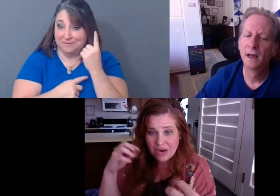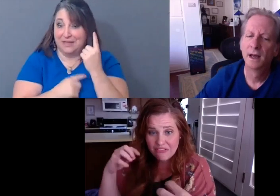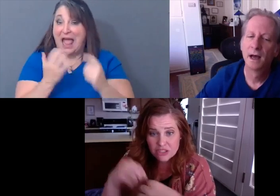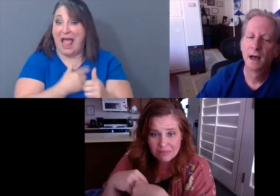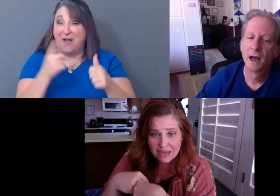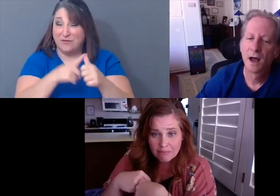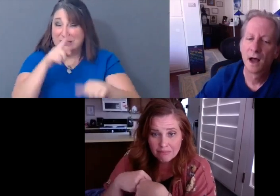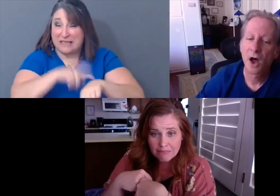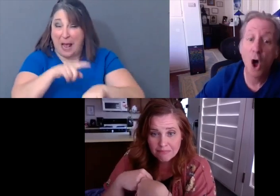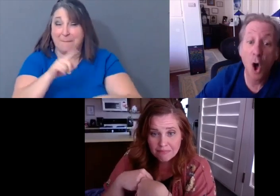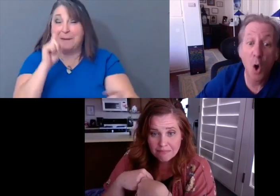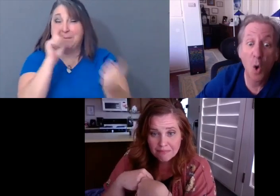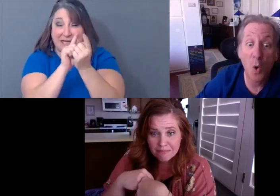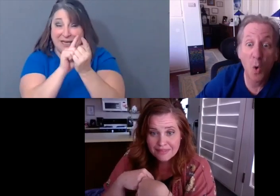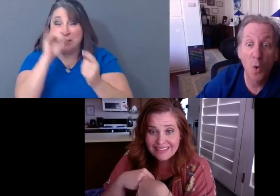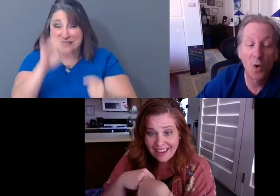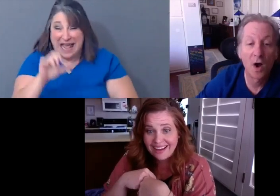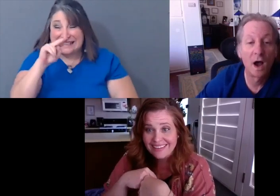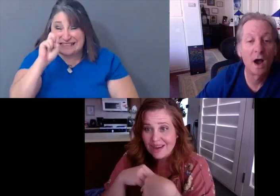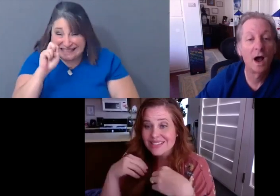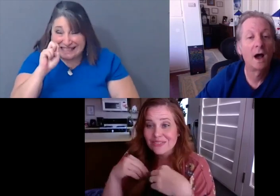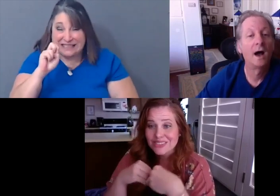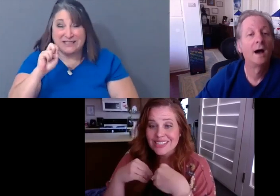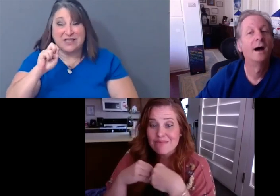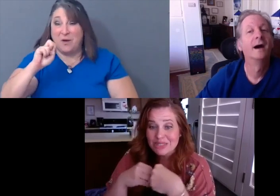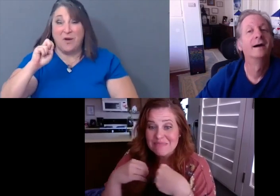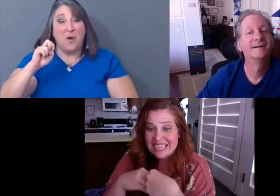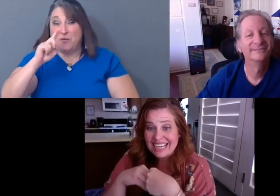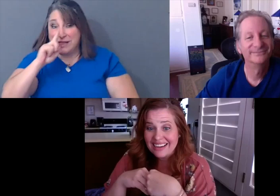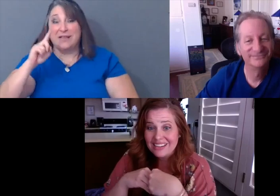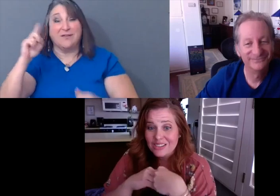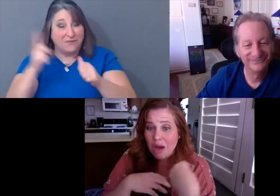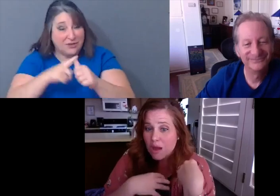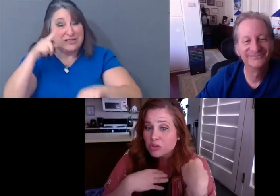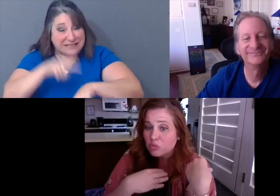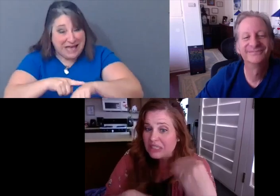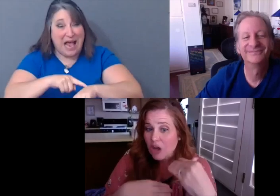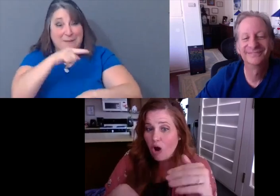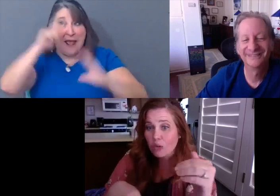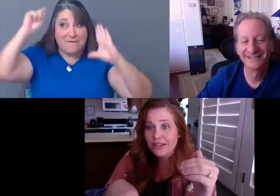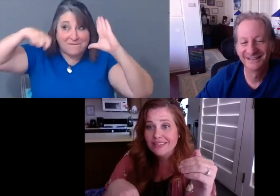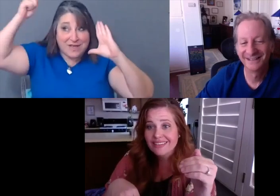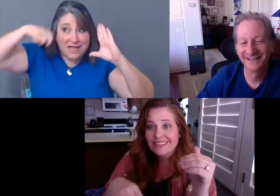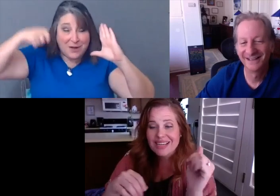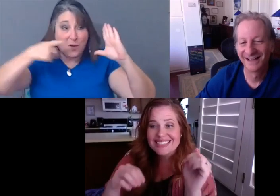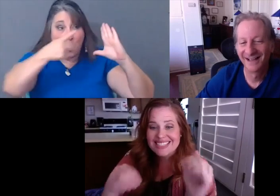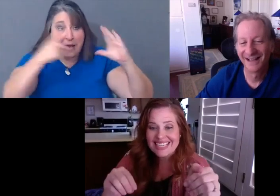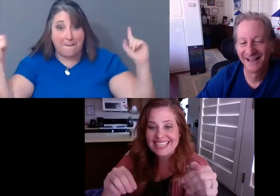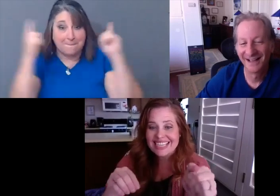when I first meet him. Yeah, that was our first time really meeting. So, I was really awkward because the scene